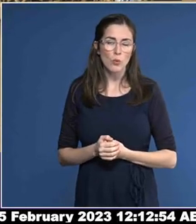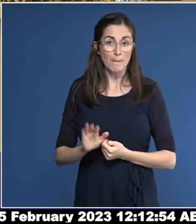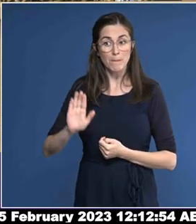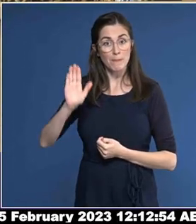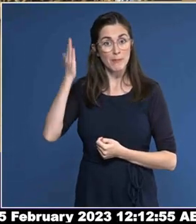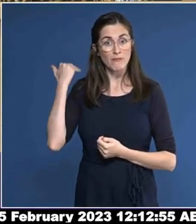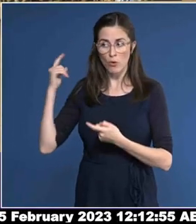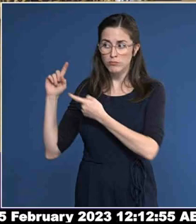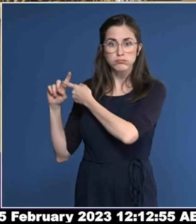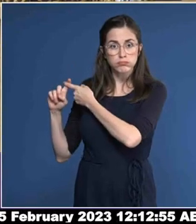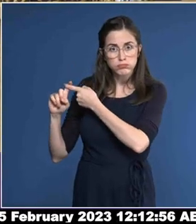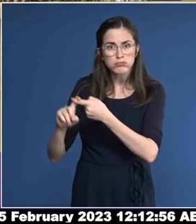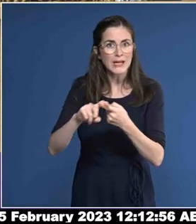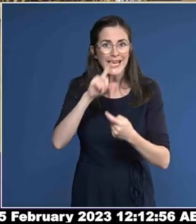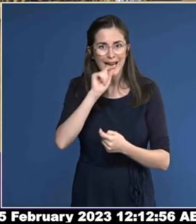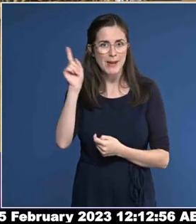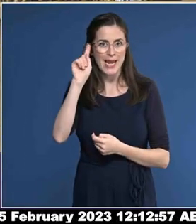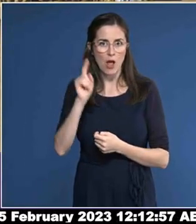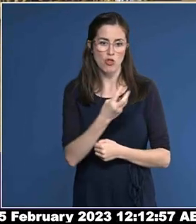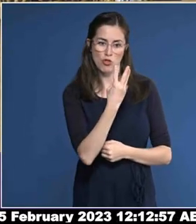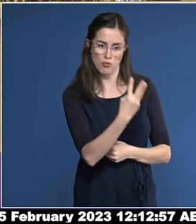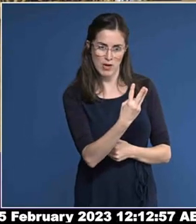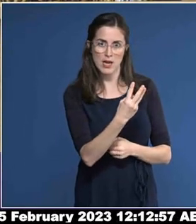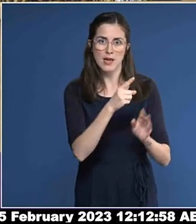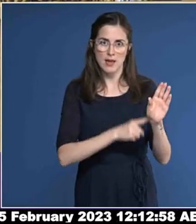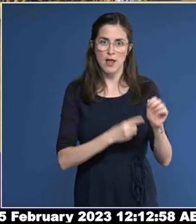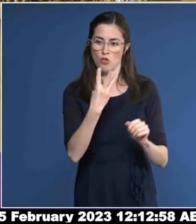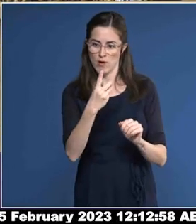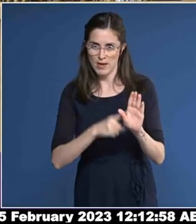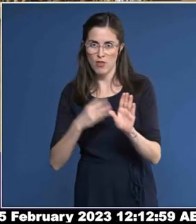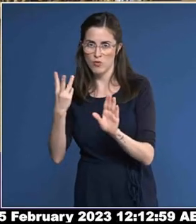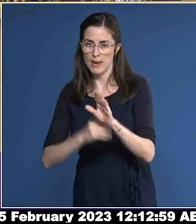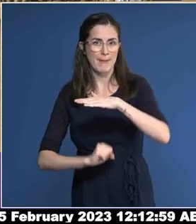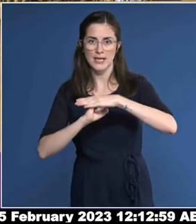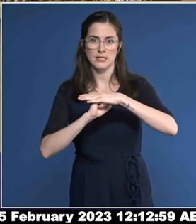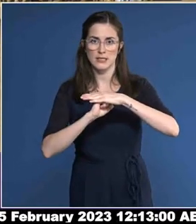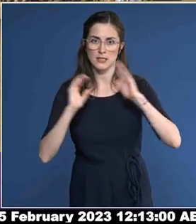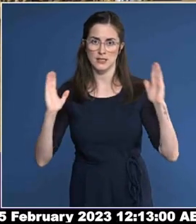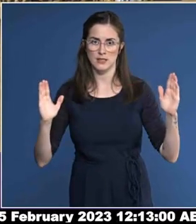tenure requirements that are now sitting in the Constitution. The board charter has also been reviewed.